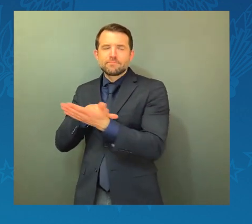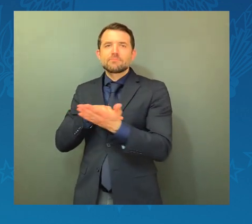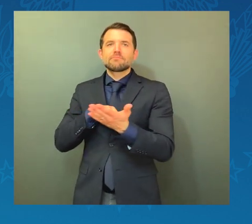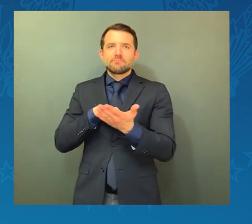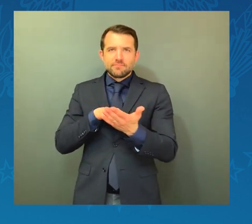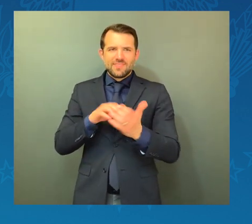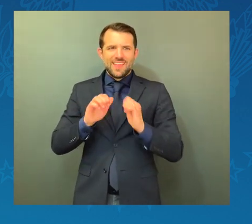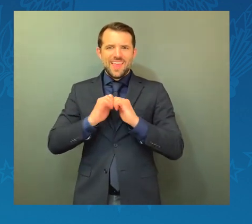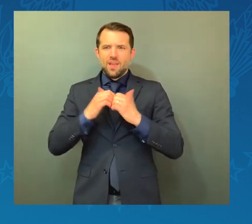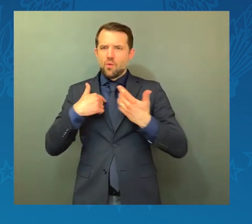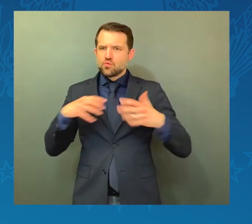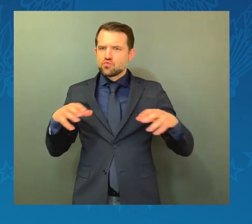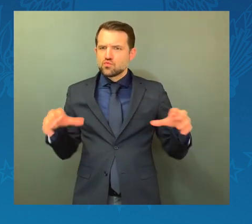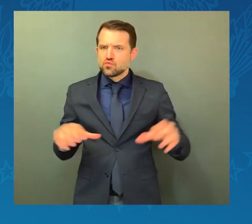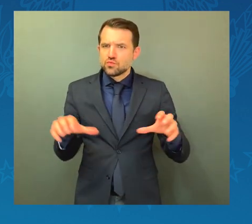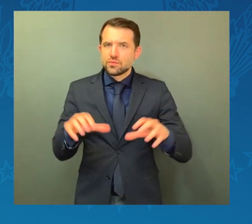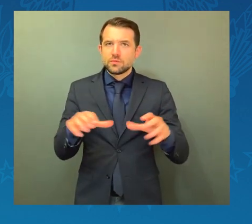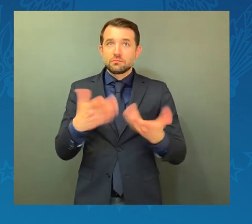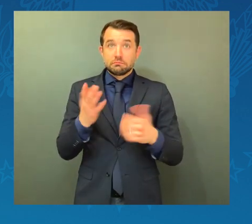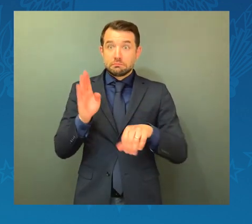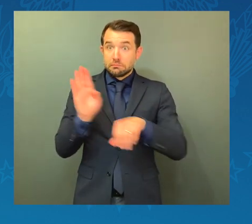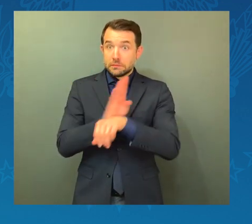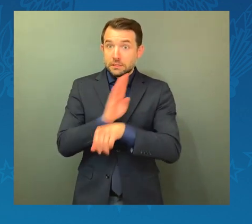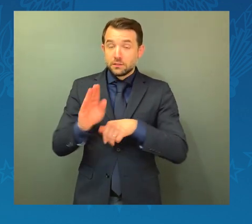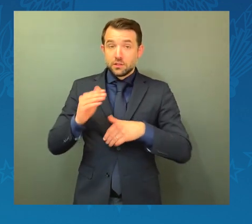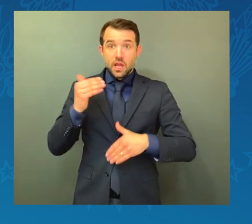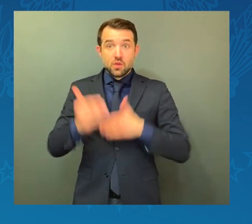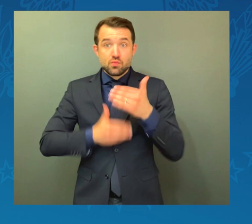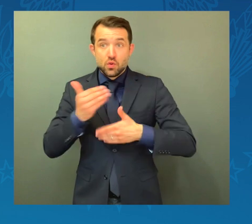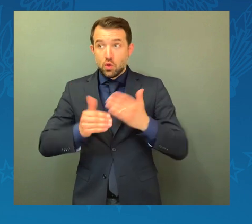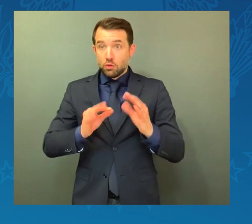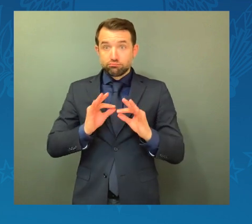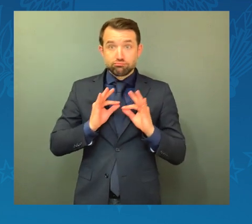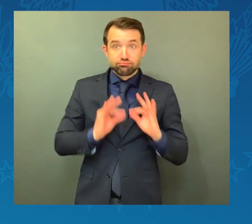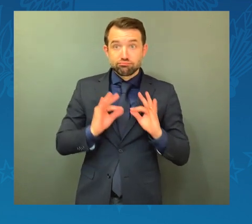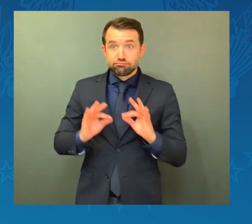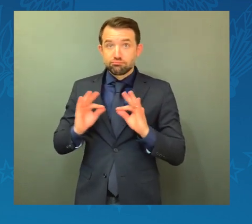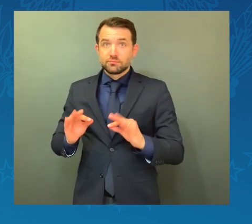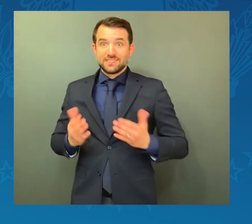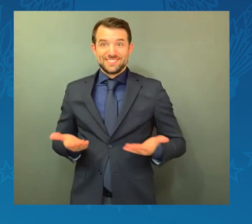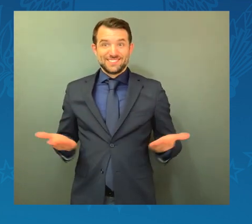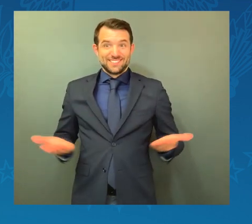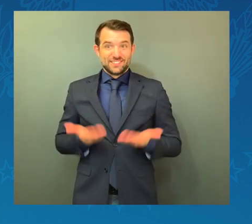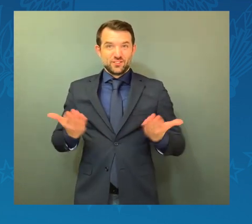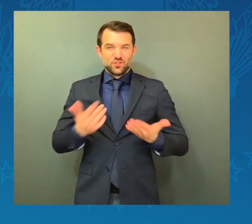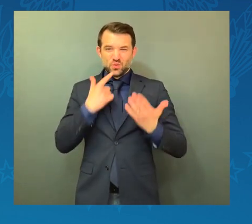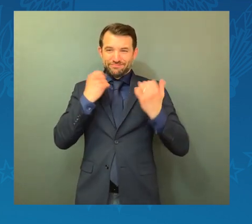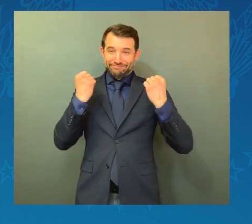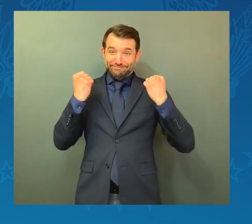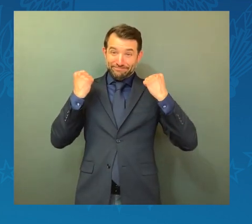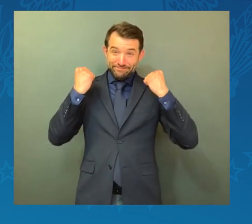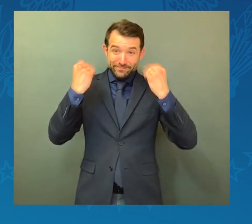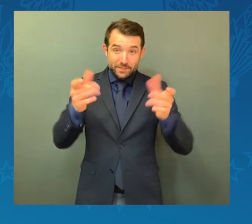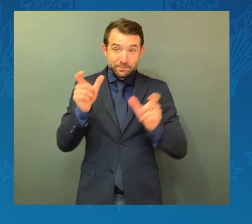and because this is a place that is filled with people with talent and tenacity and vision --